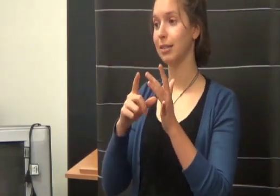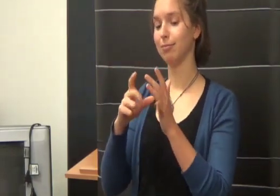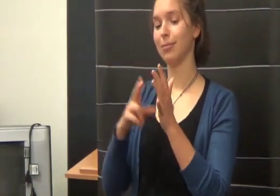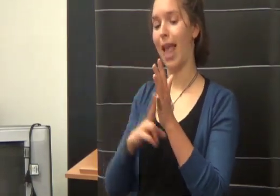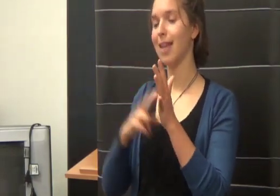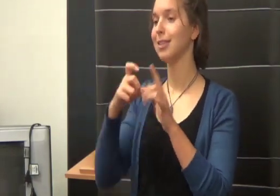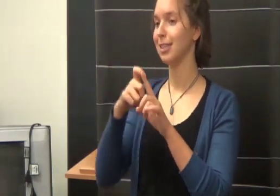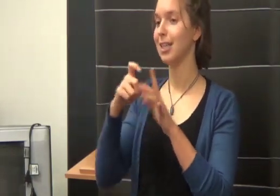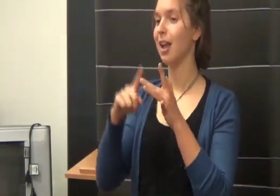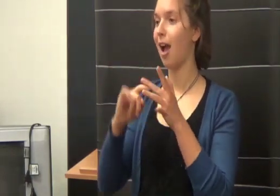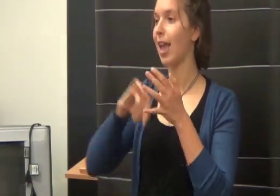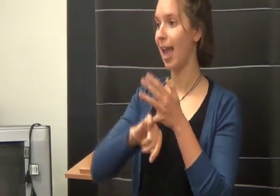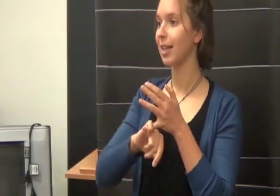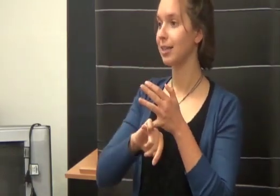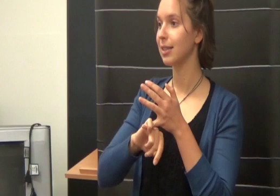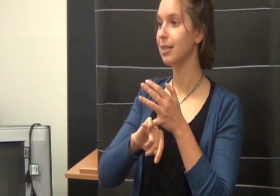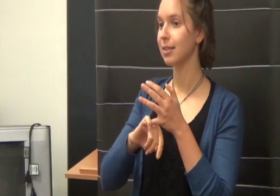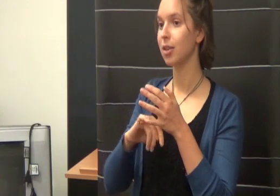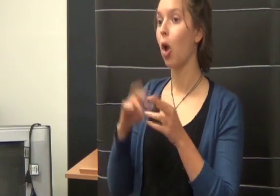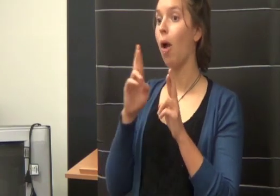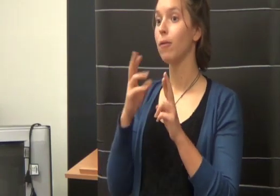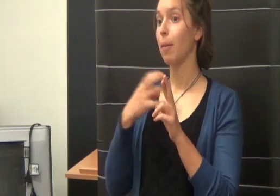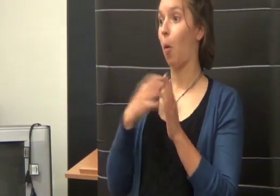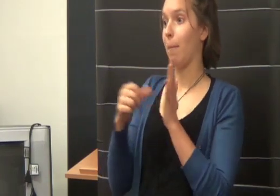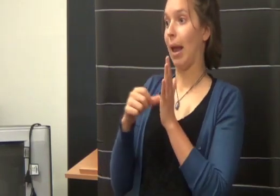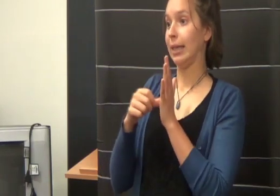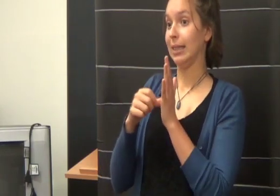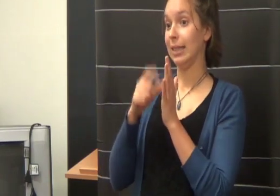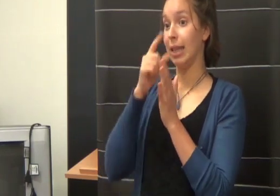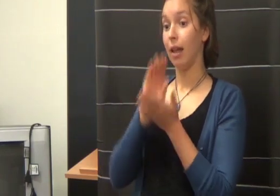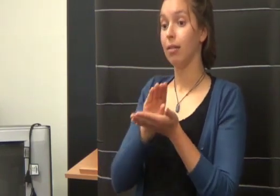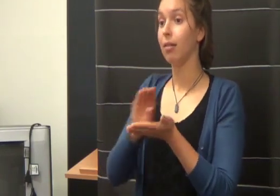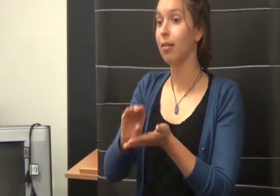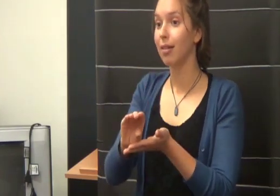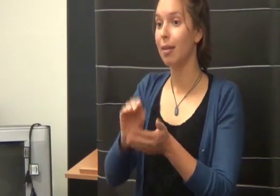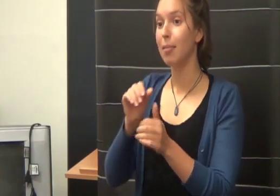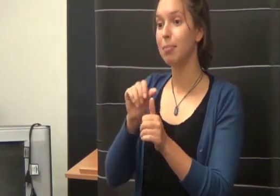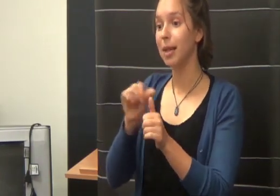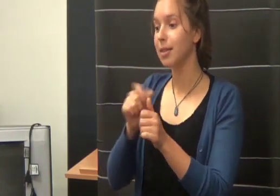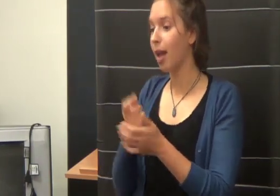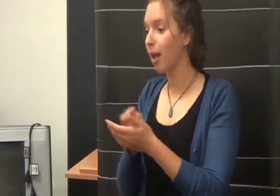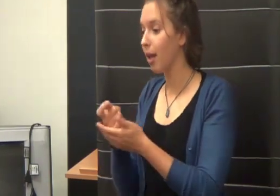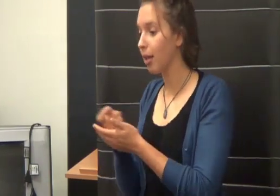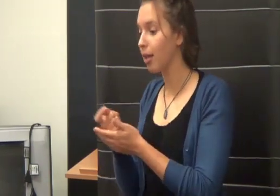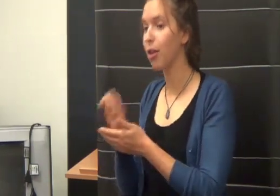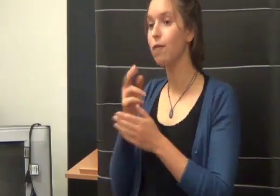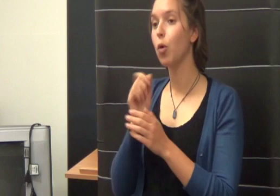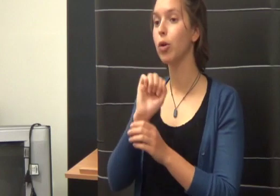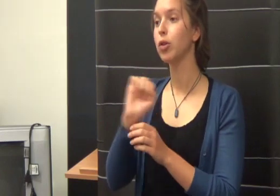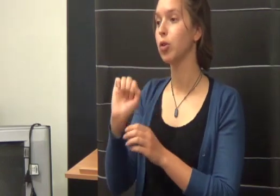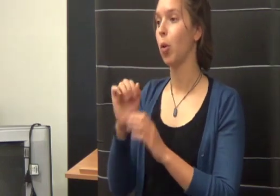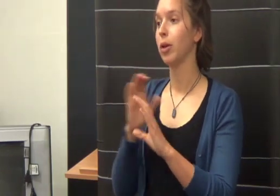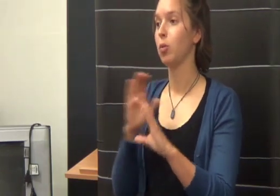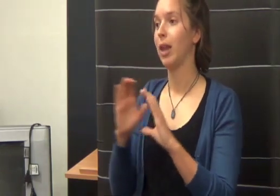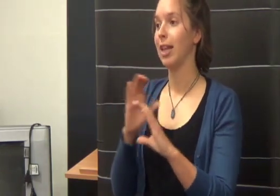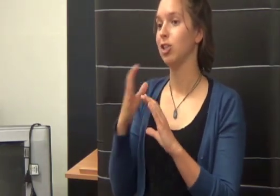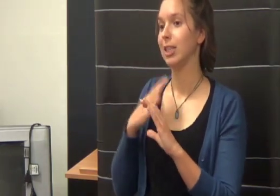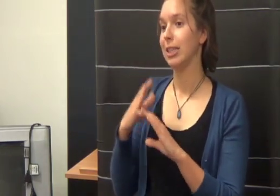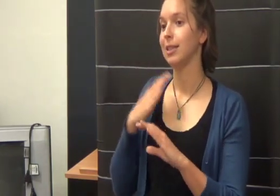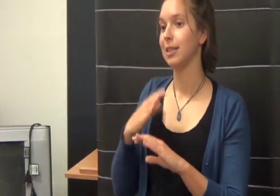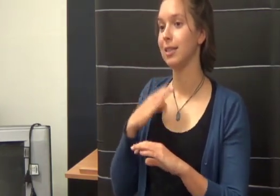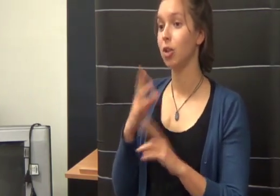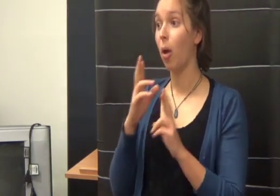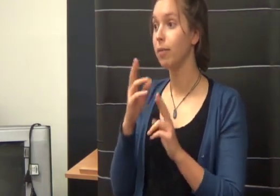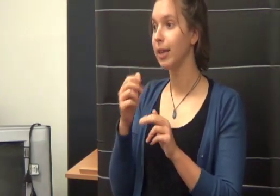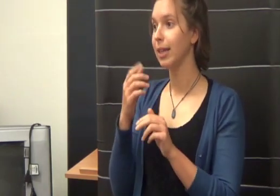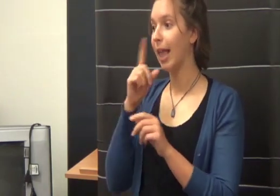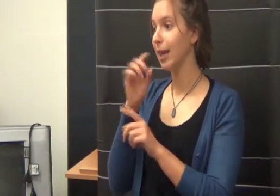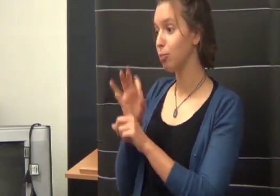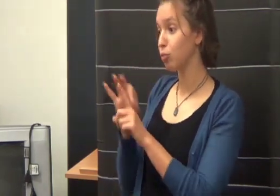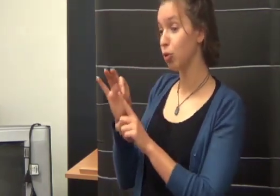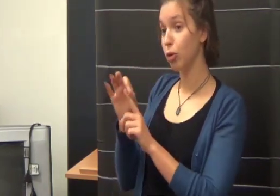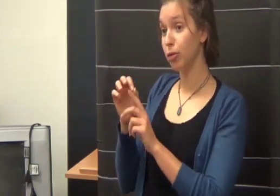It can be useful for support workers in the future when the NDIS comes in, we certainly